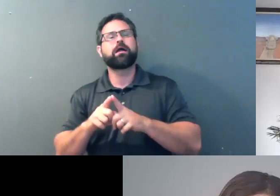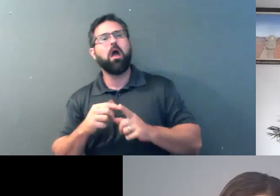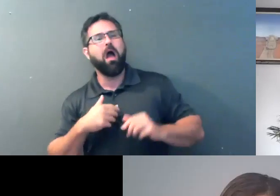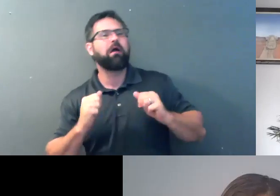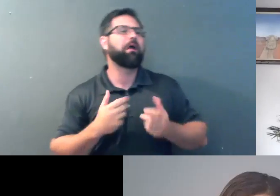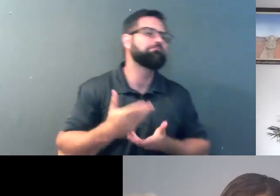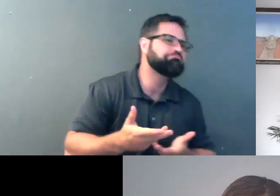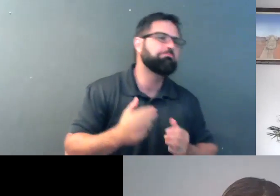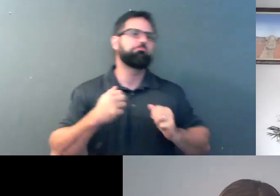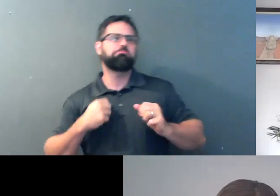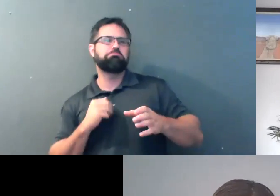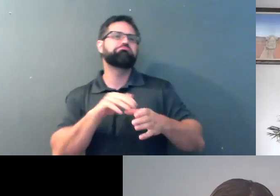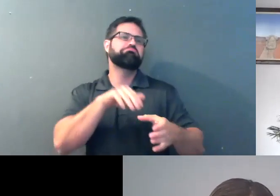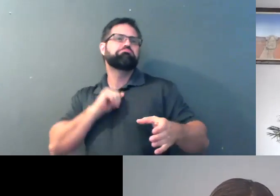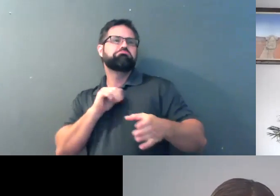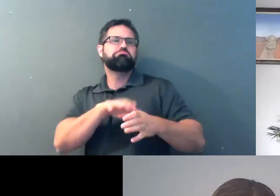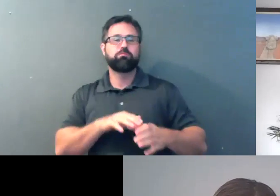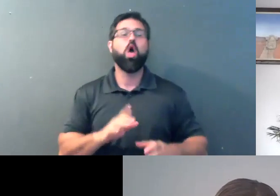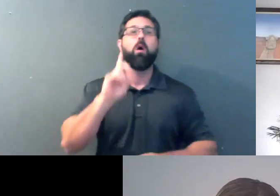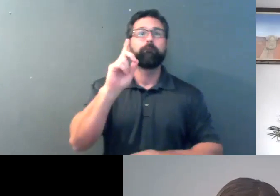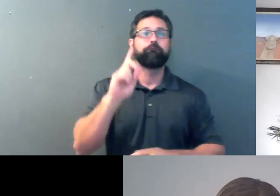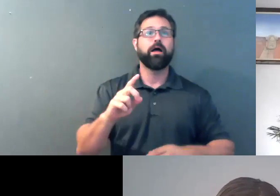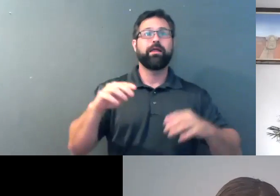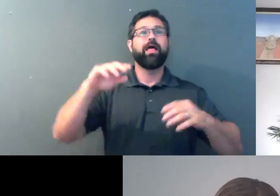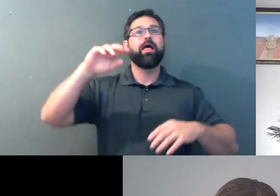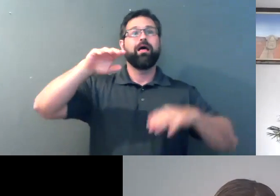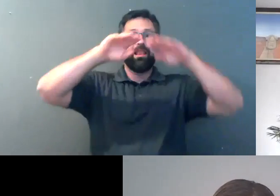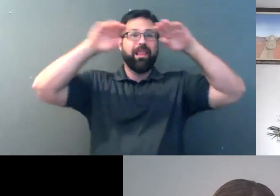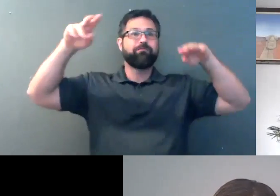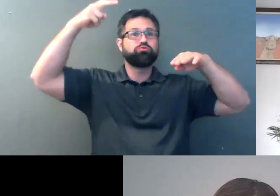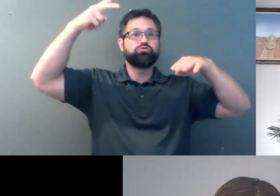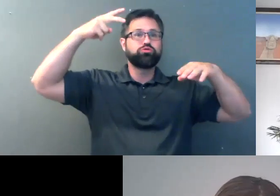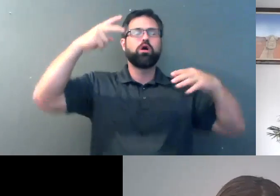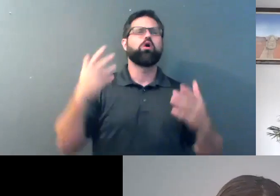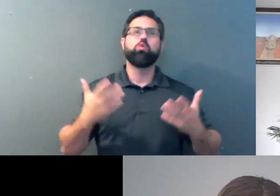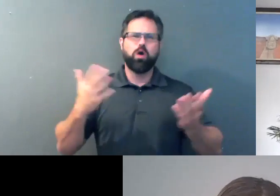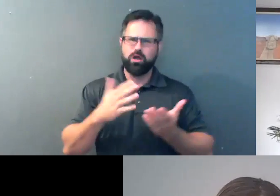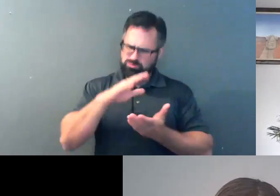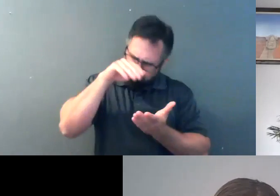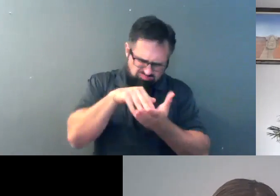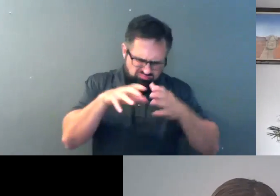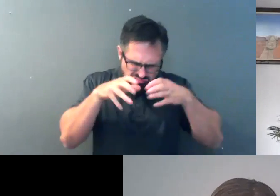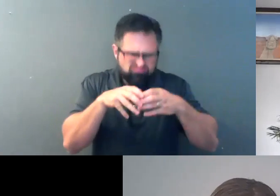a make more of a commitment that 10 of their time can be dedicated to engaging in the group